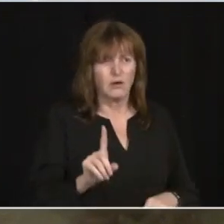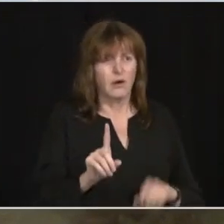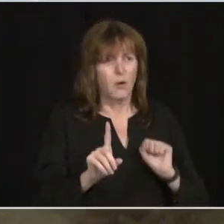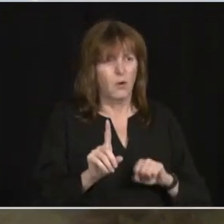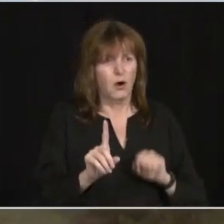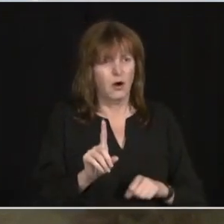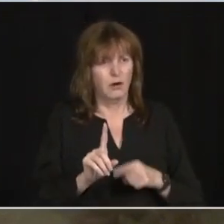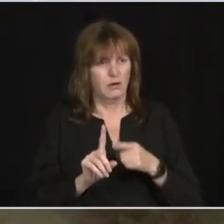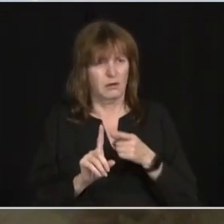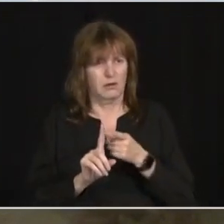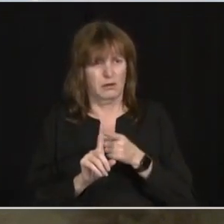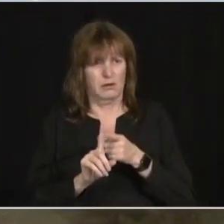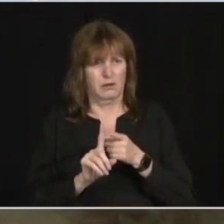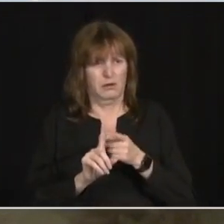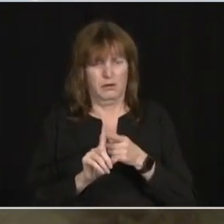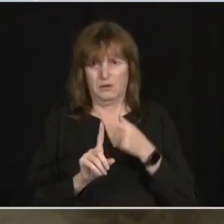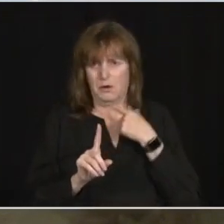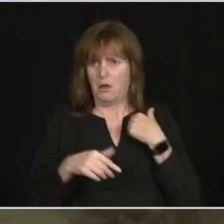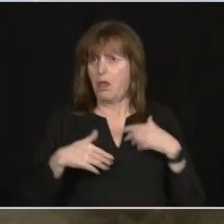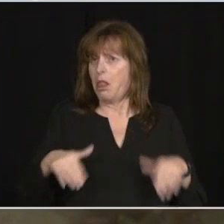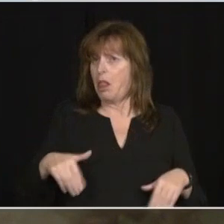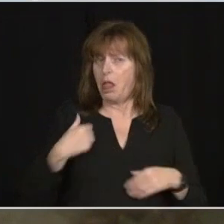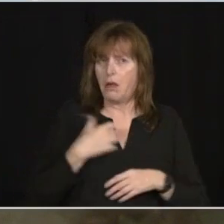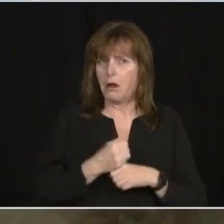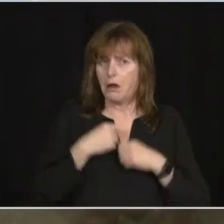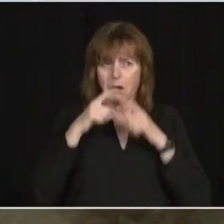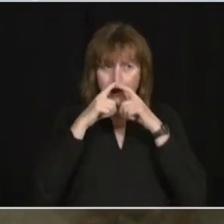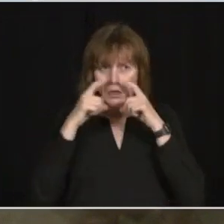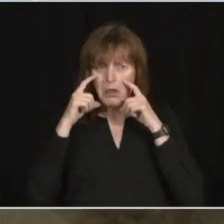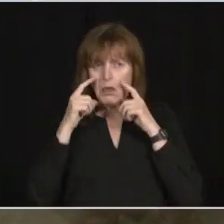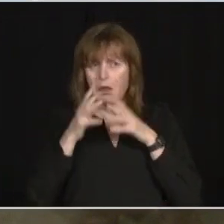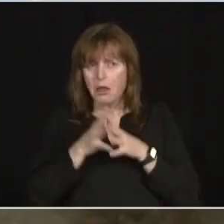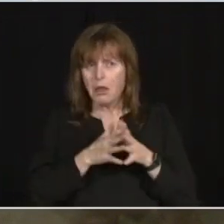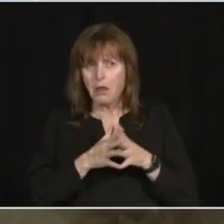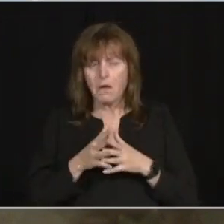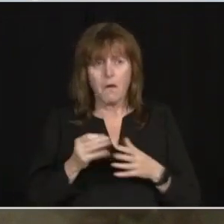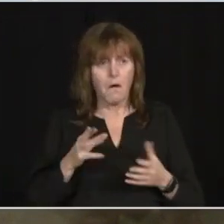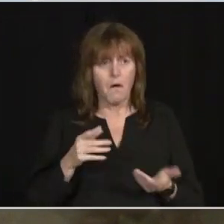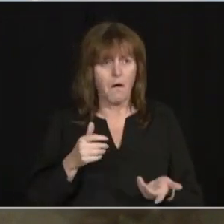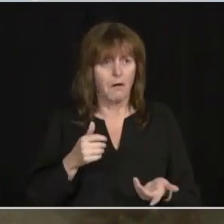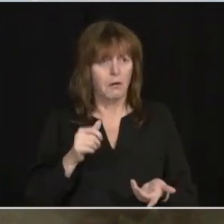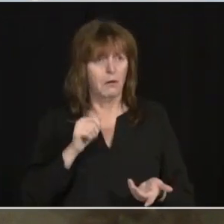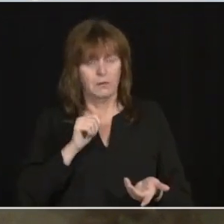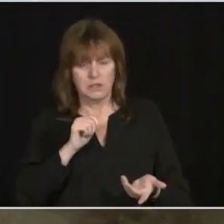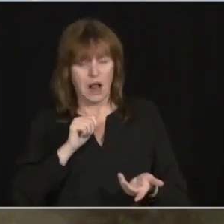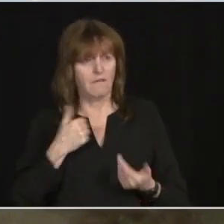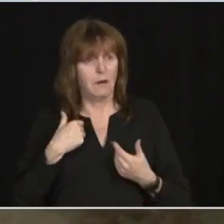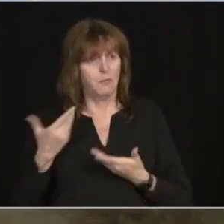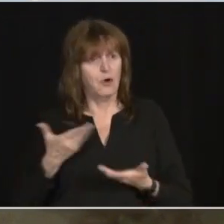he was told not to wear it because there was no case of COVID-19 in the home. Does